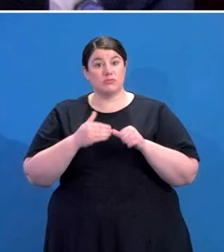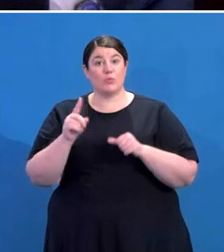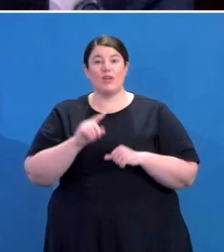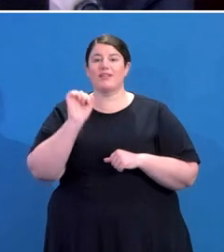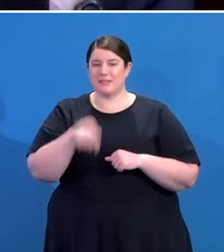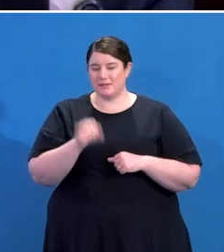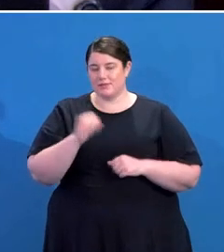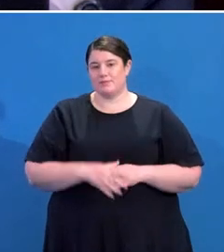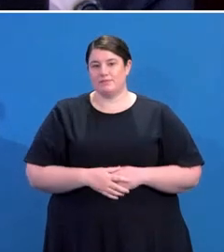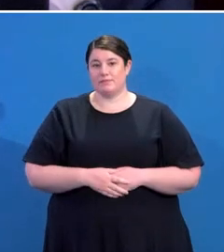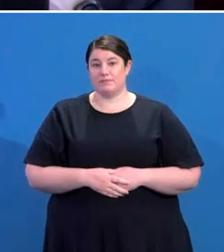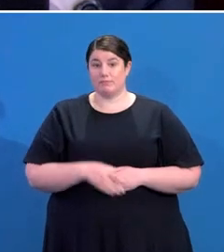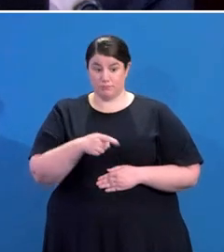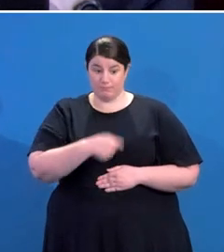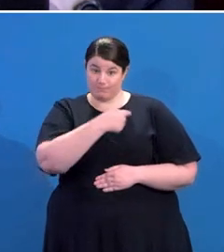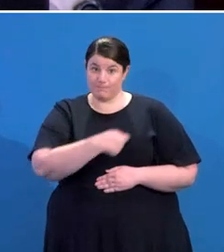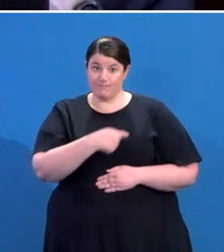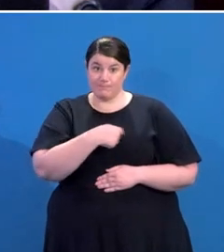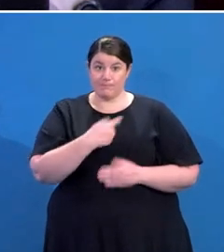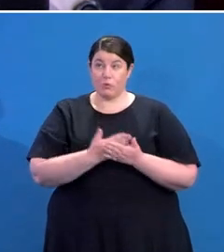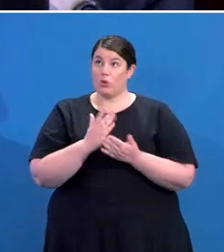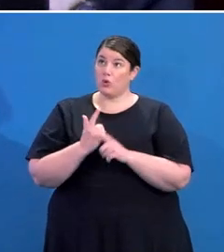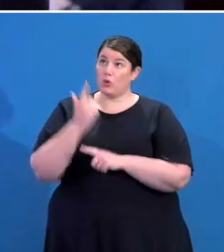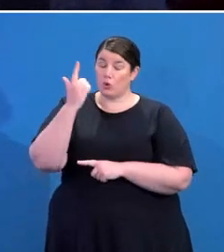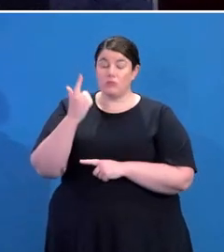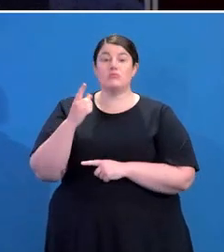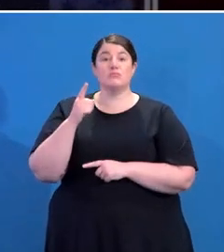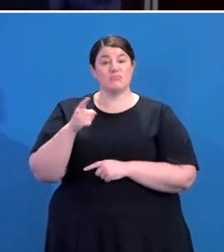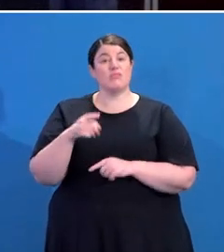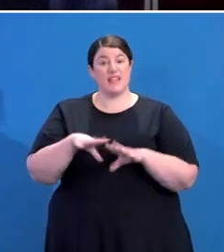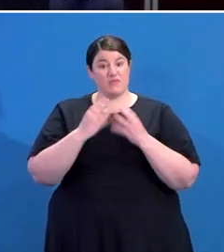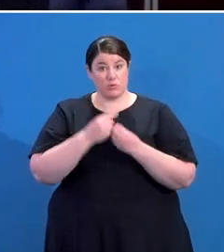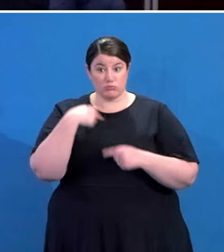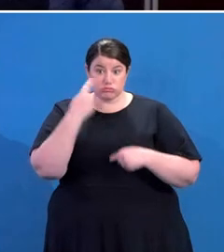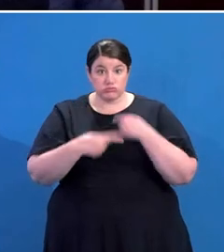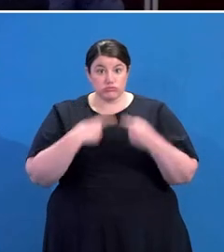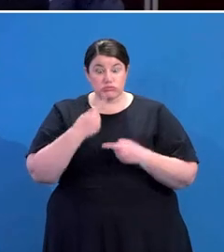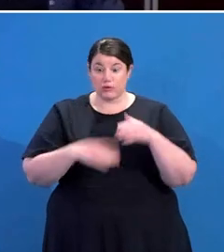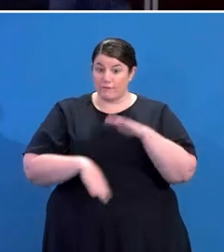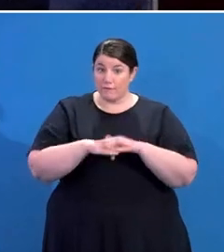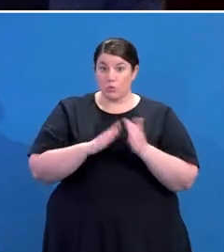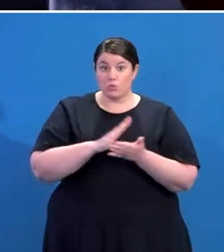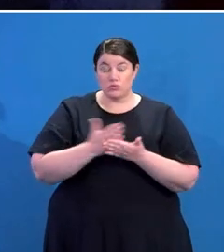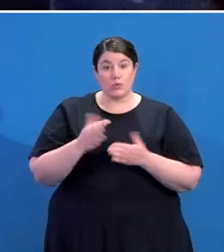Do you swear by Almighty God that the evidence which you shall give will be the truth, the whole truth, and nothing but the truth?